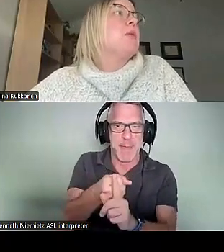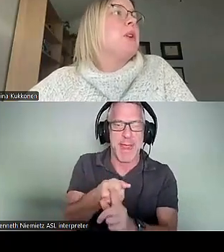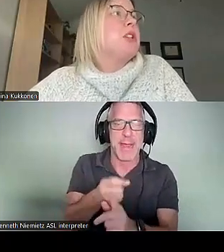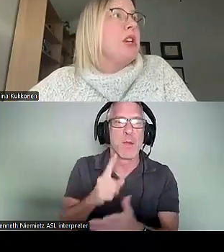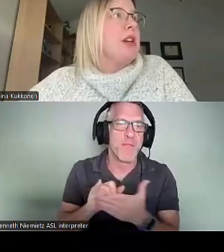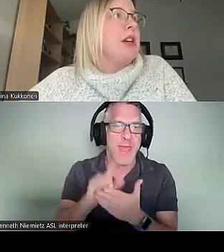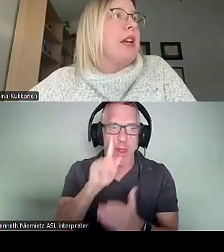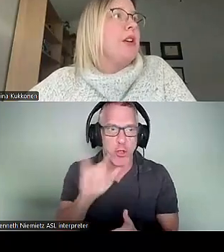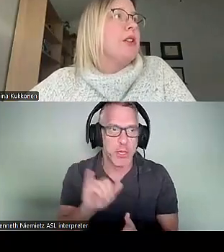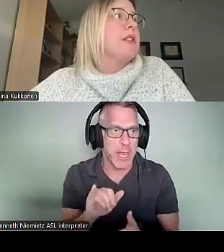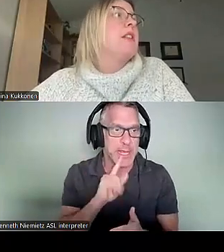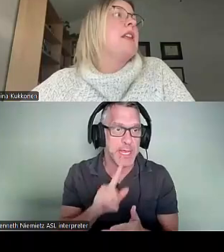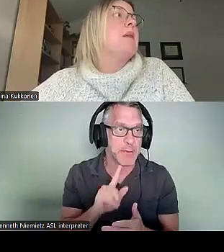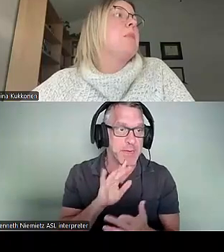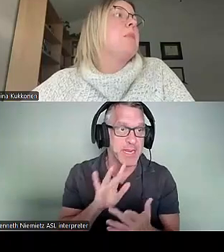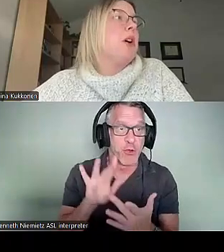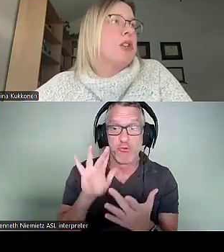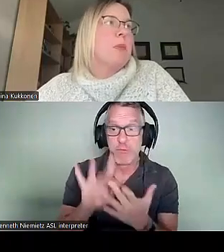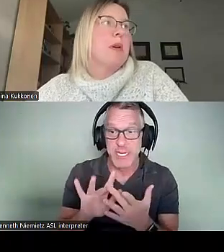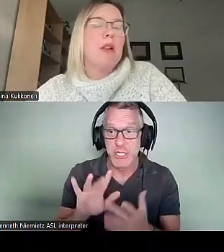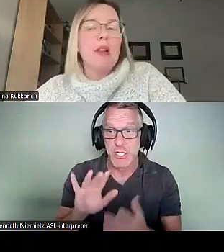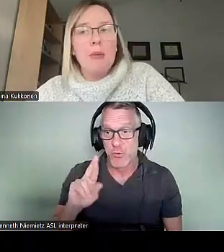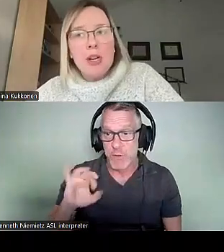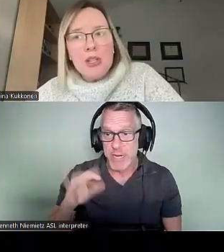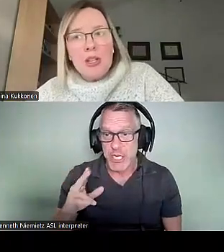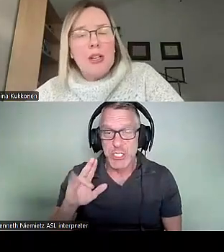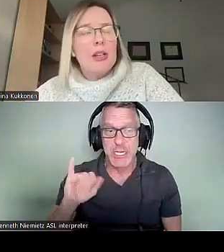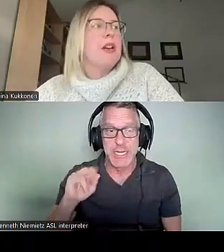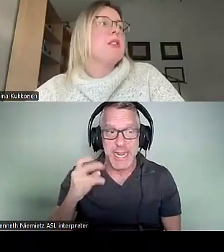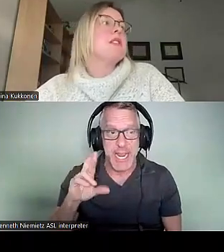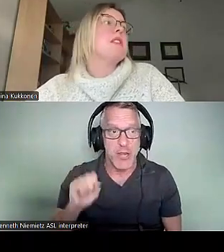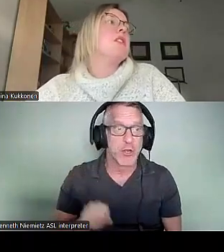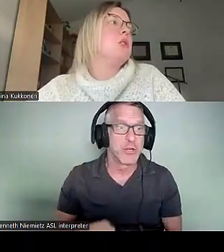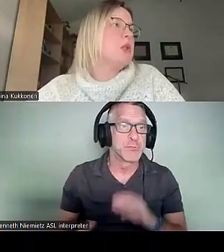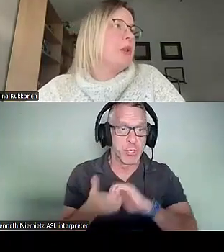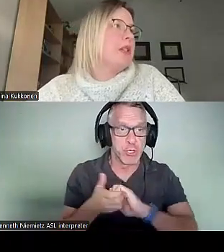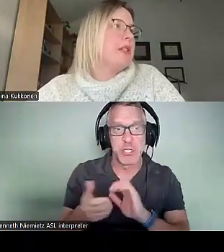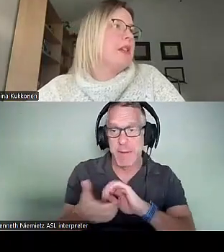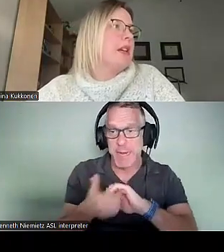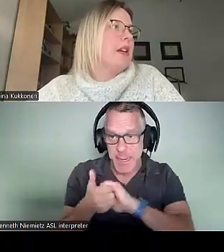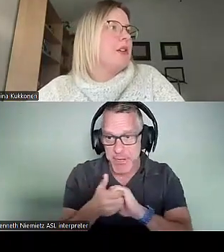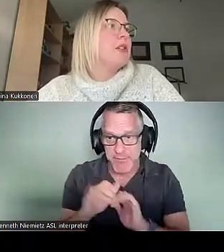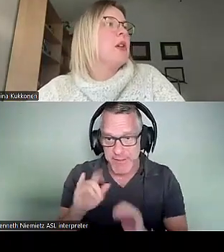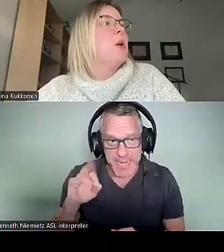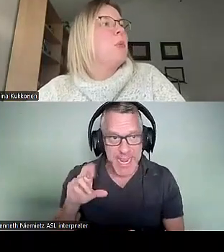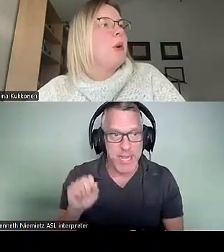be reach indicators, it can be partnership and collaboration indicators, usefulness indicators,